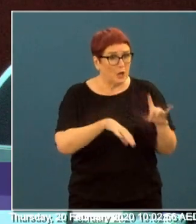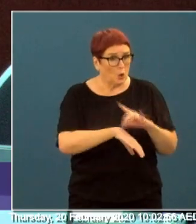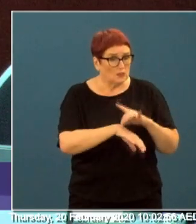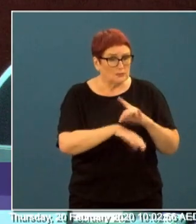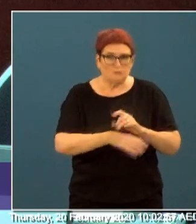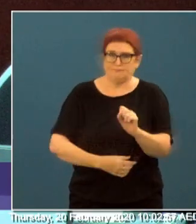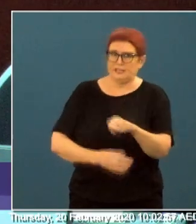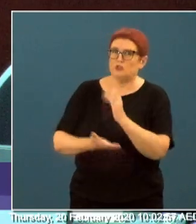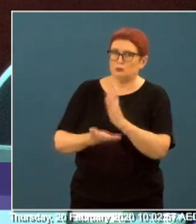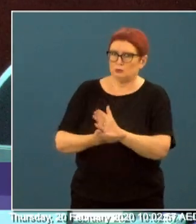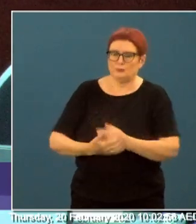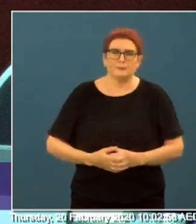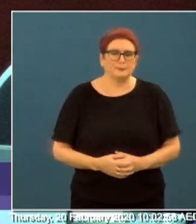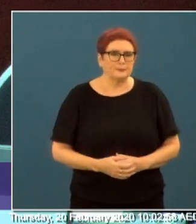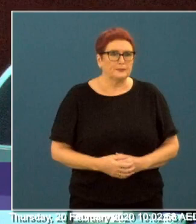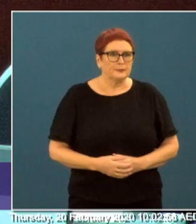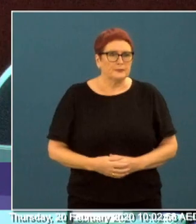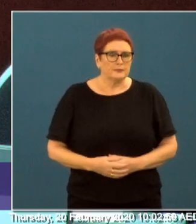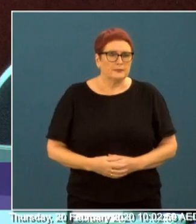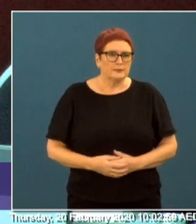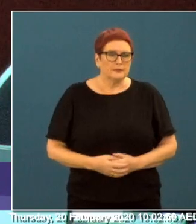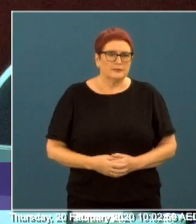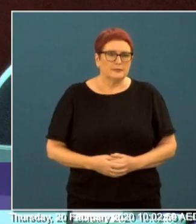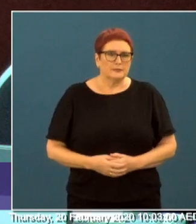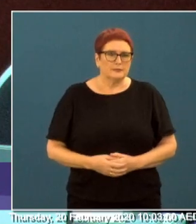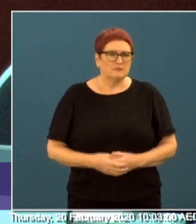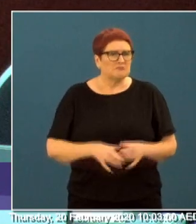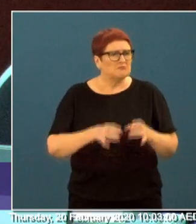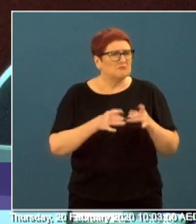And since 1975